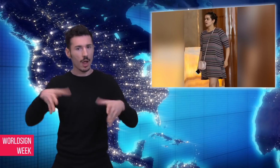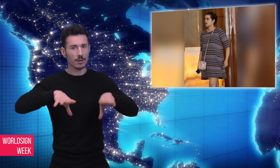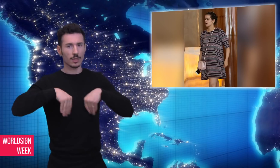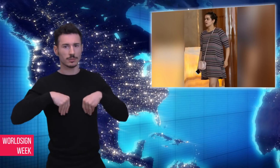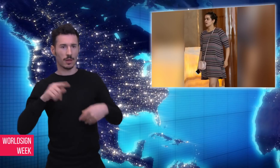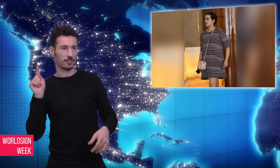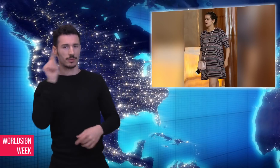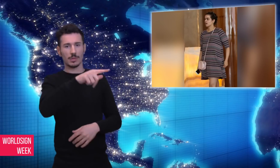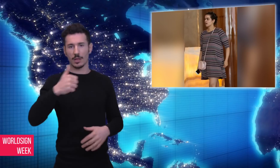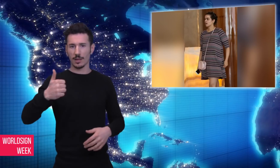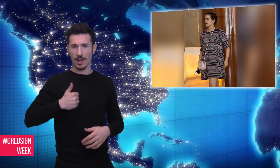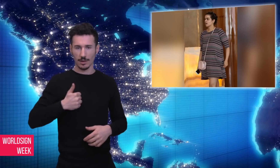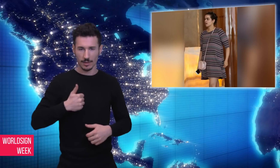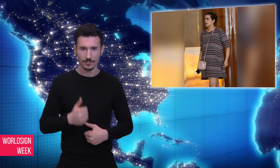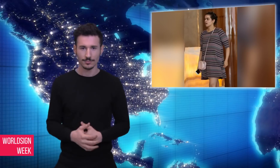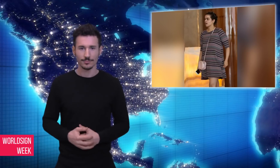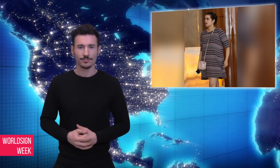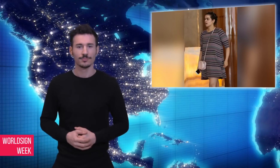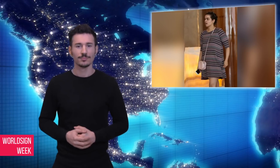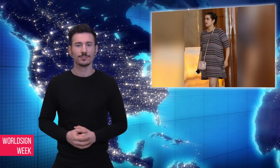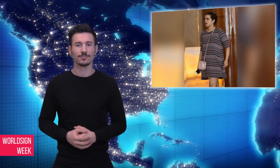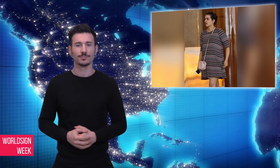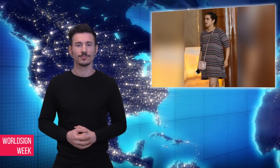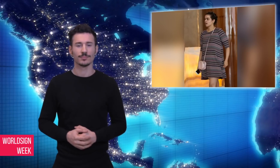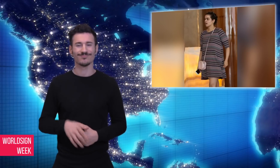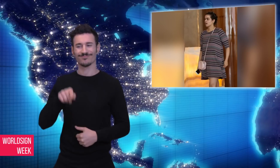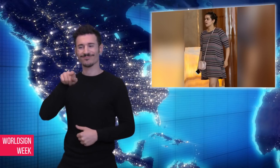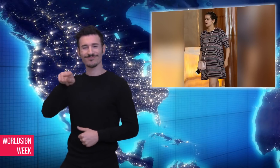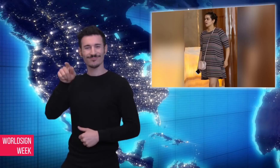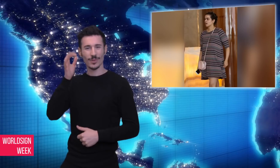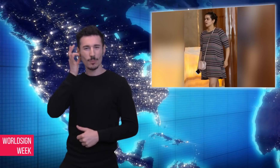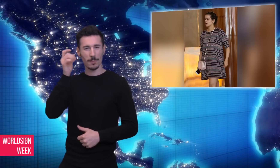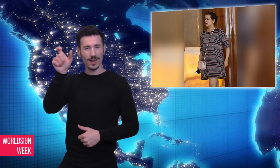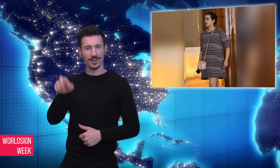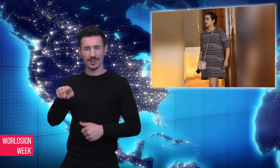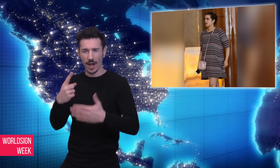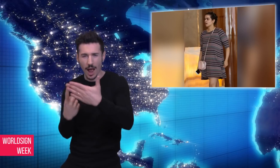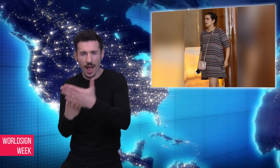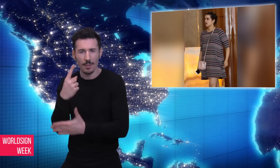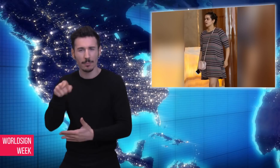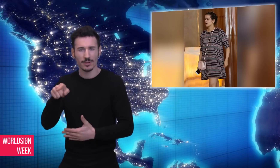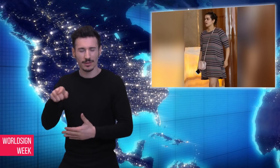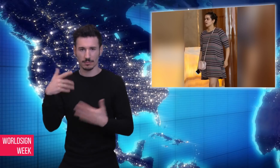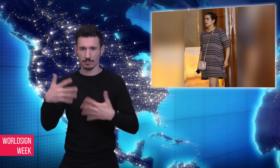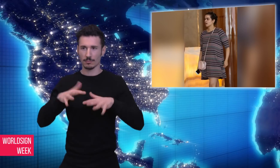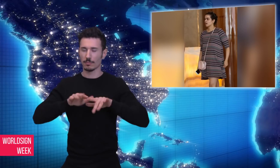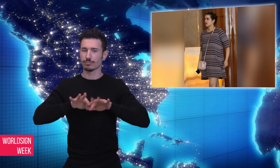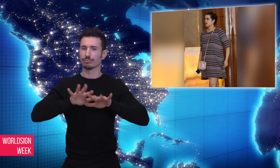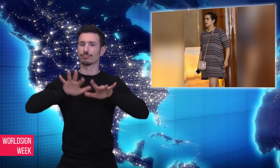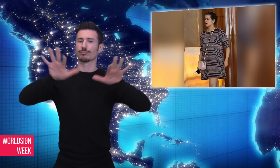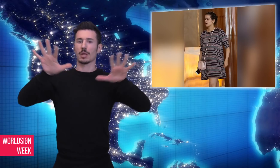Algunun’s application for refugee status which Algunun accepted.